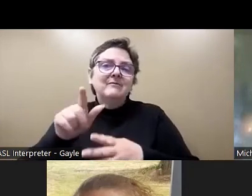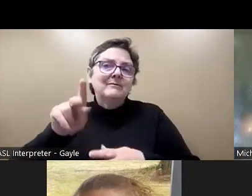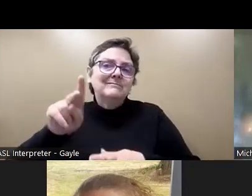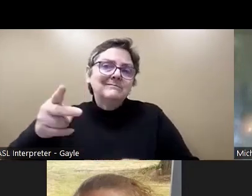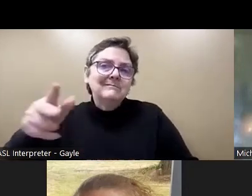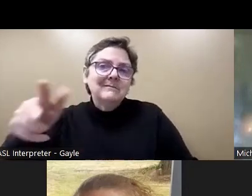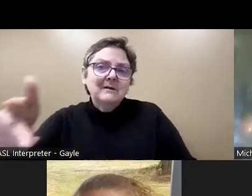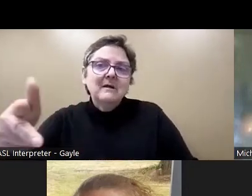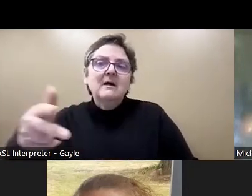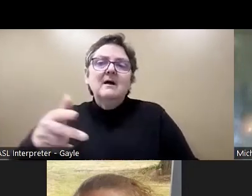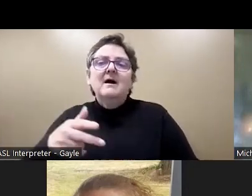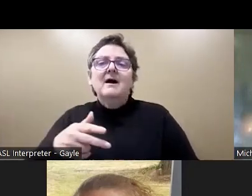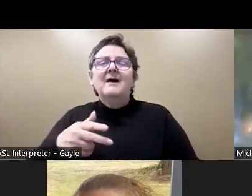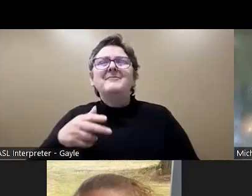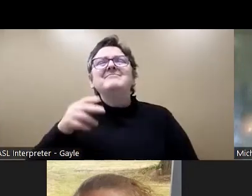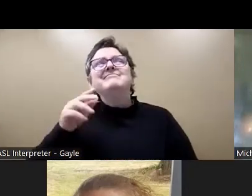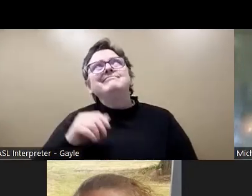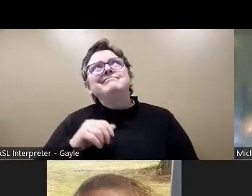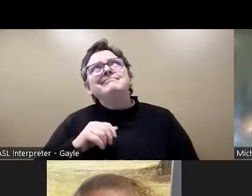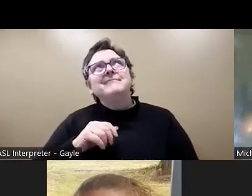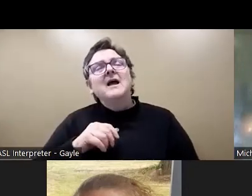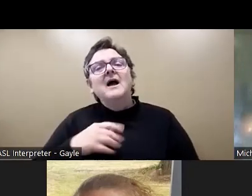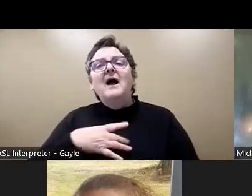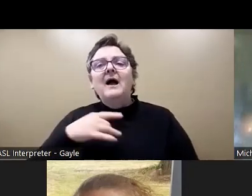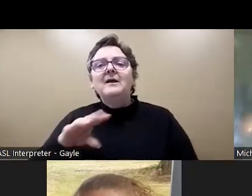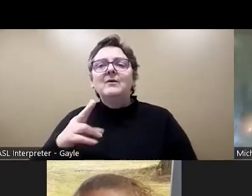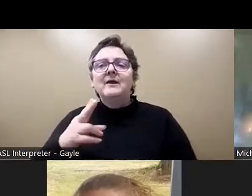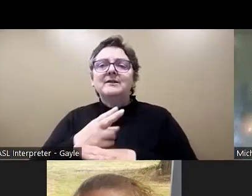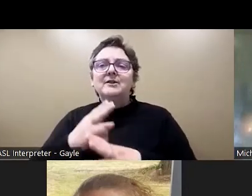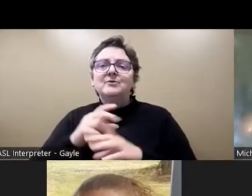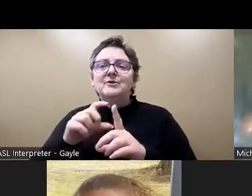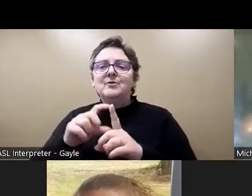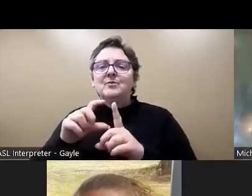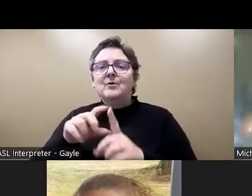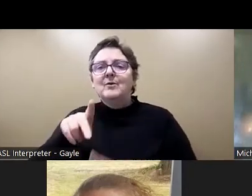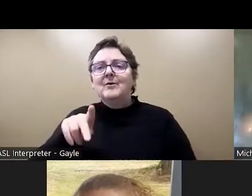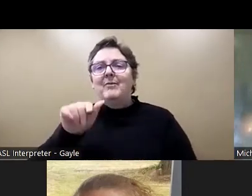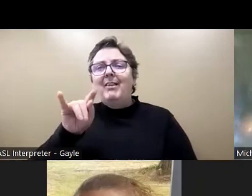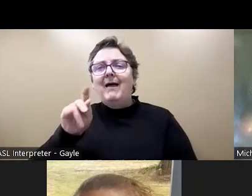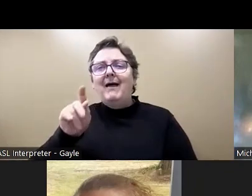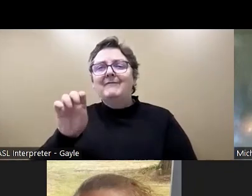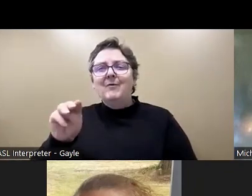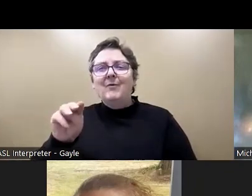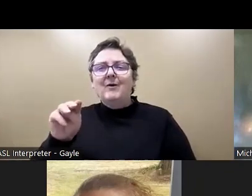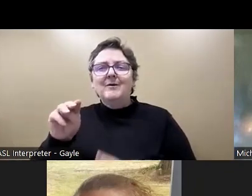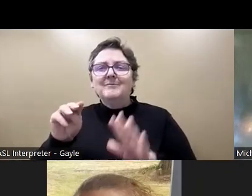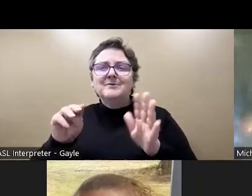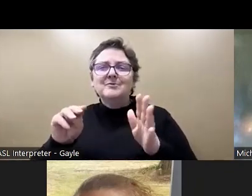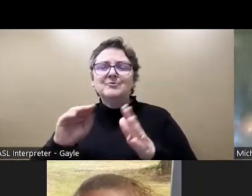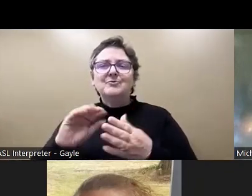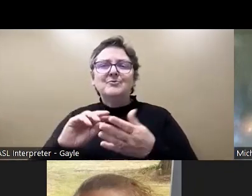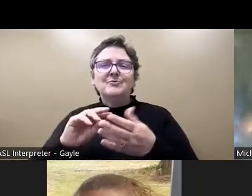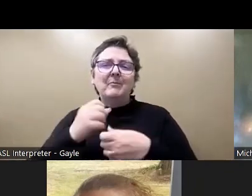I think that kind of implies proprietary technology, but just different ways an EPUB Reader